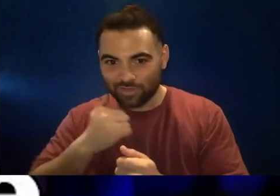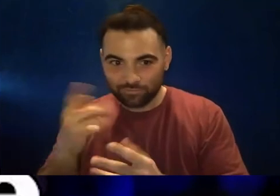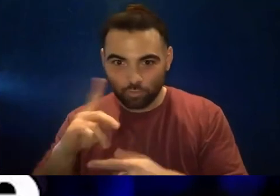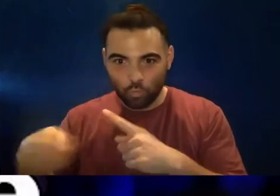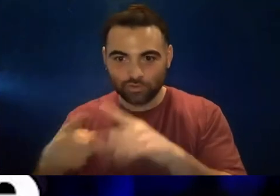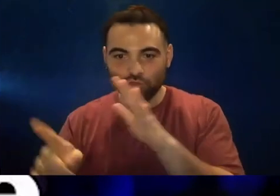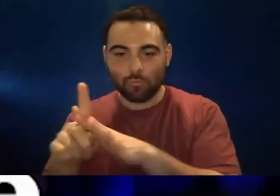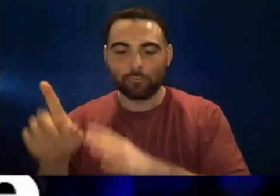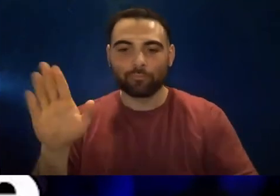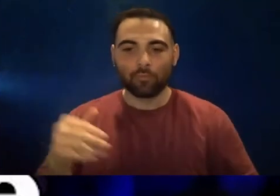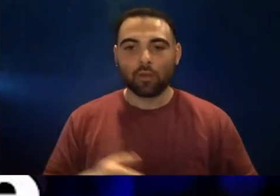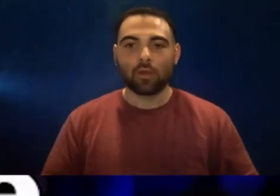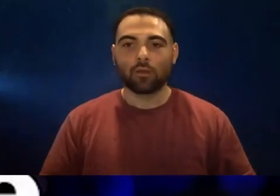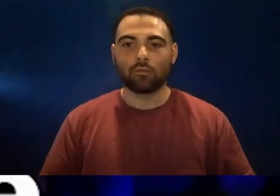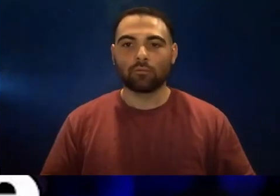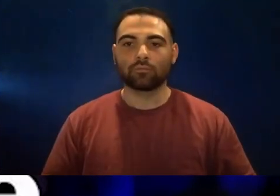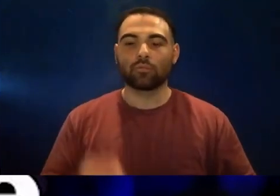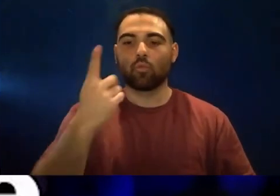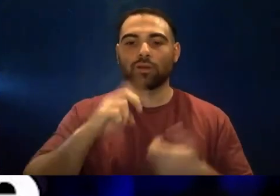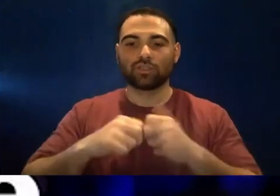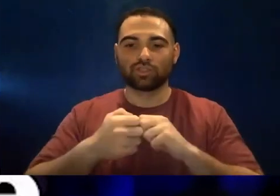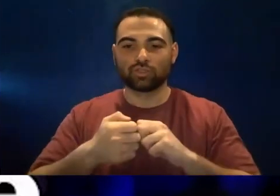But one of the issues that we've run into with these